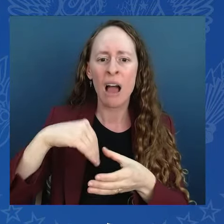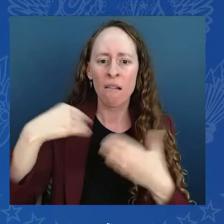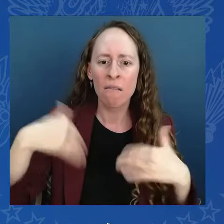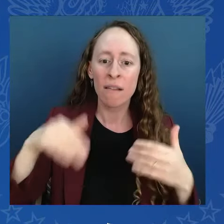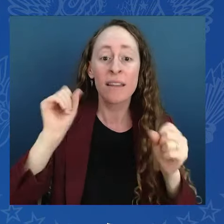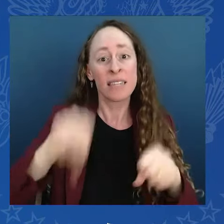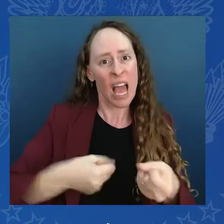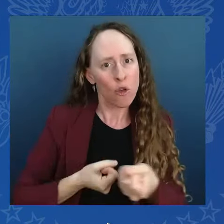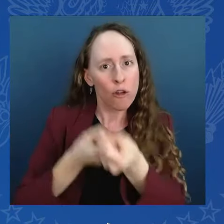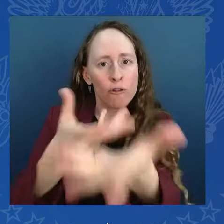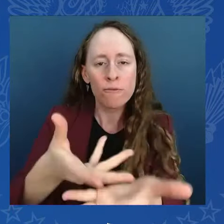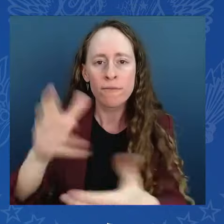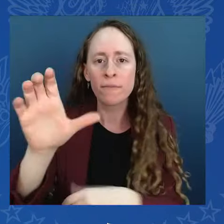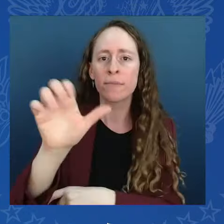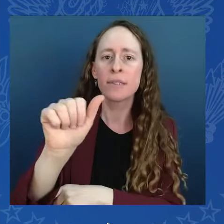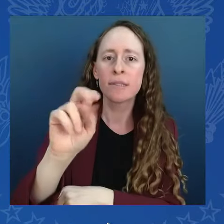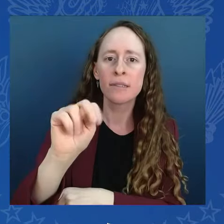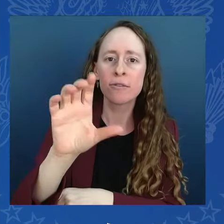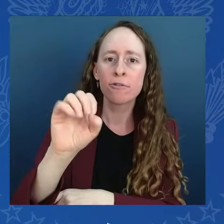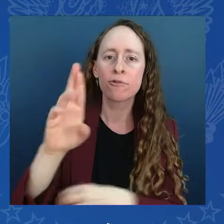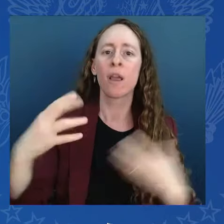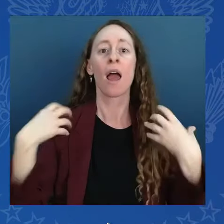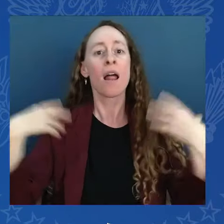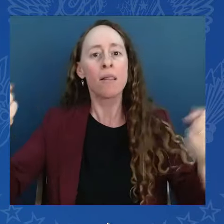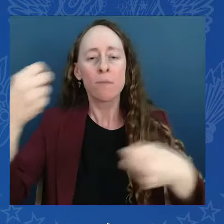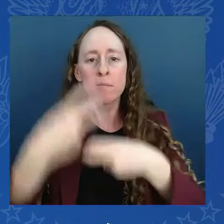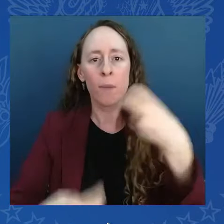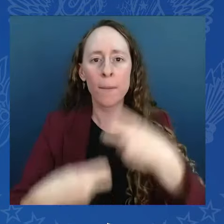to protect 100 million Americans from PFAS --